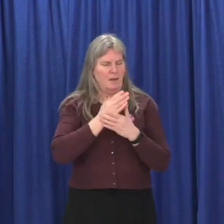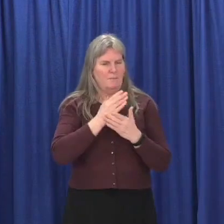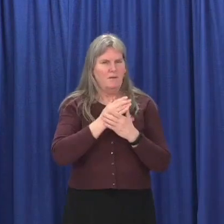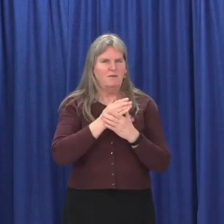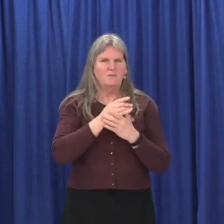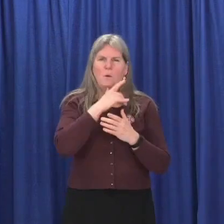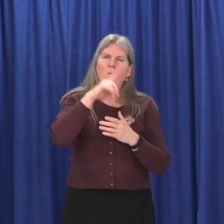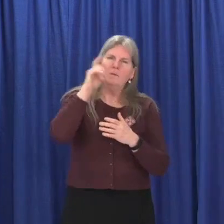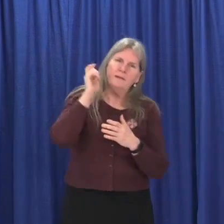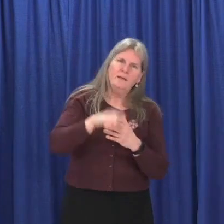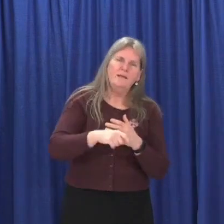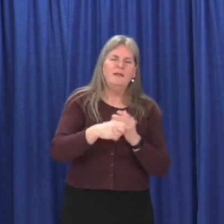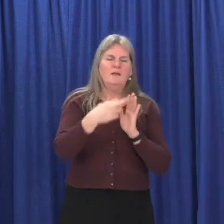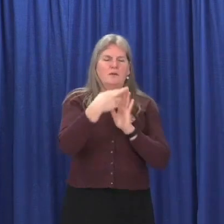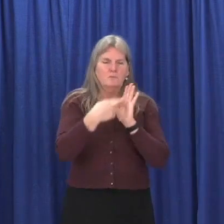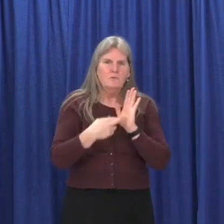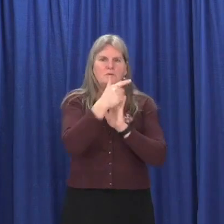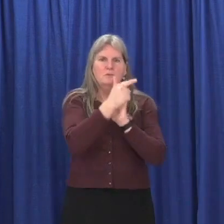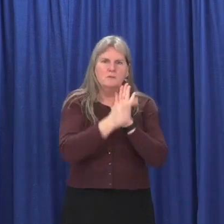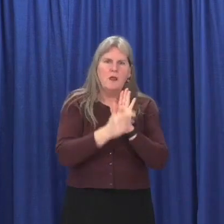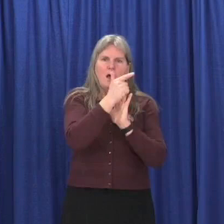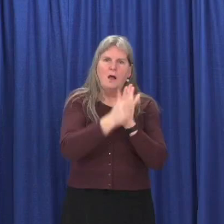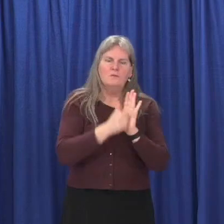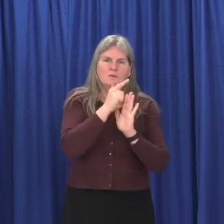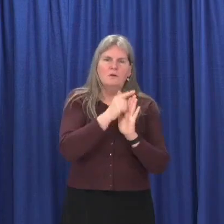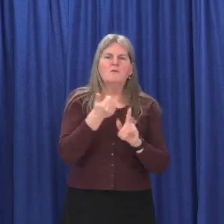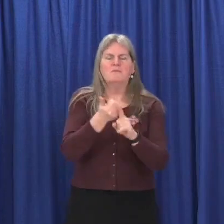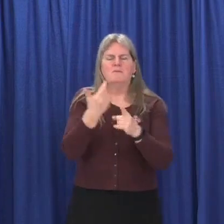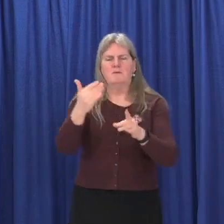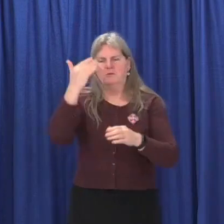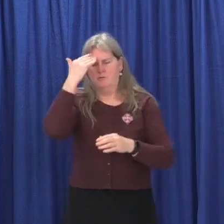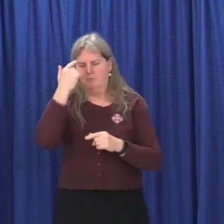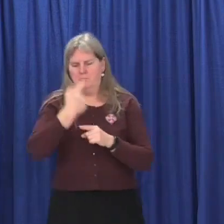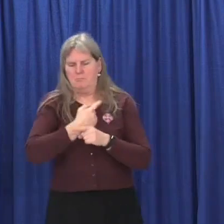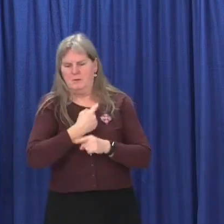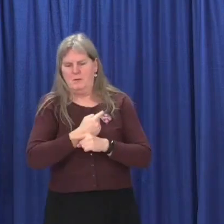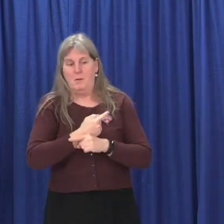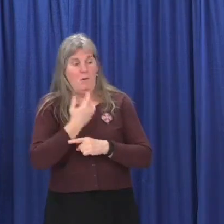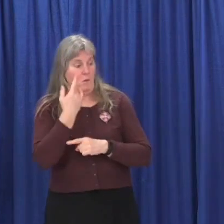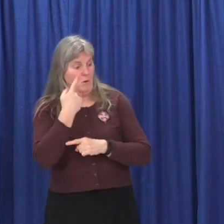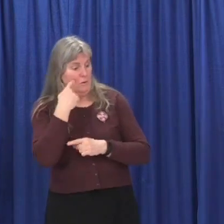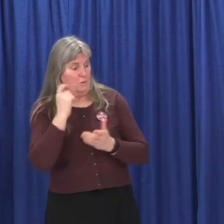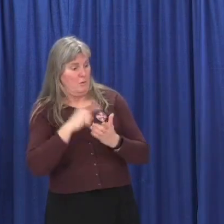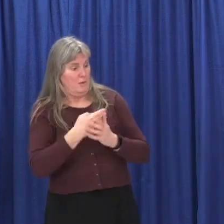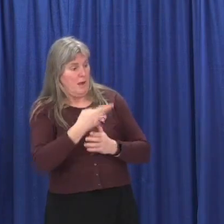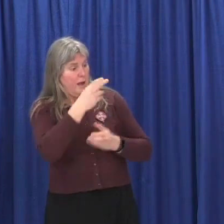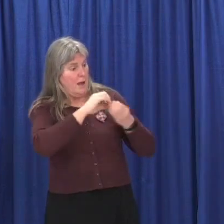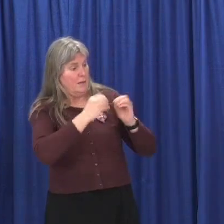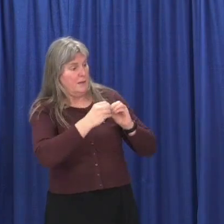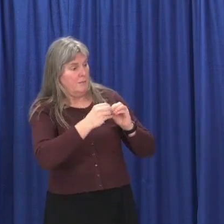but people know how to be and act. If the case counts are going up, they recognize it's not a time for a lot of mixing.